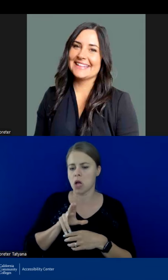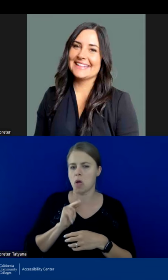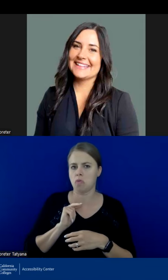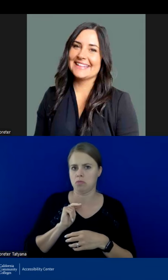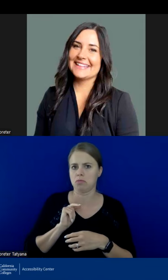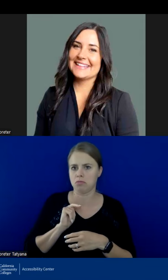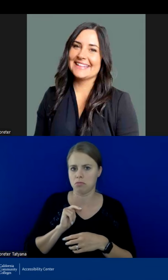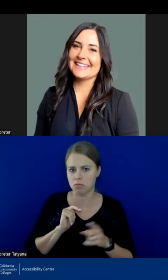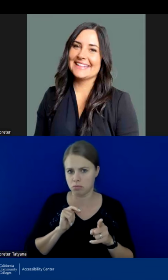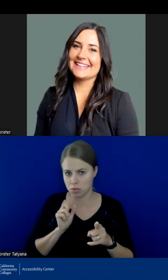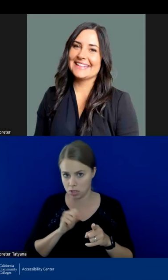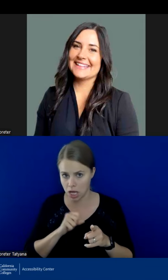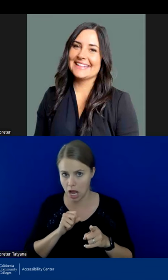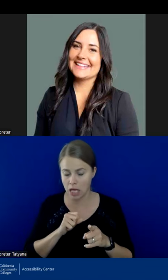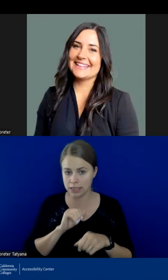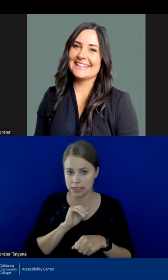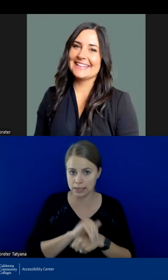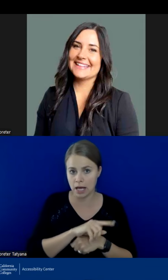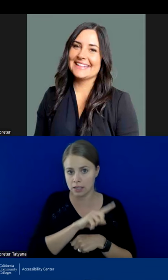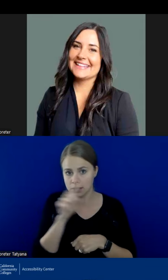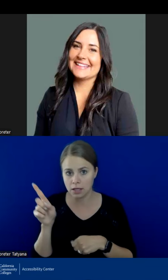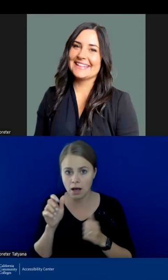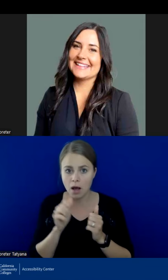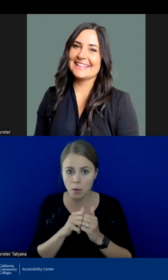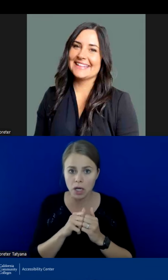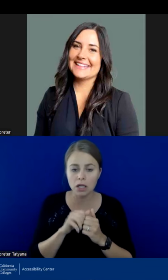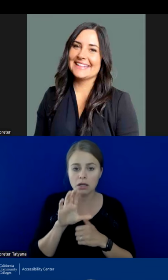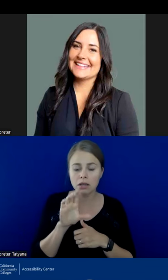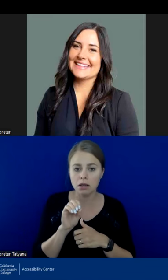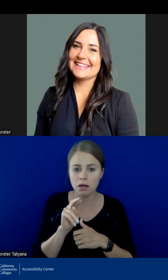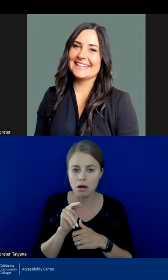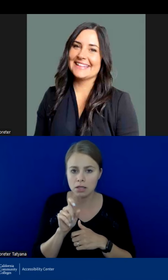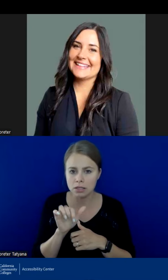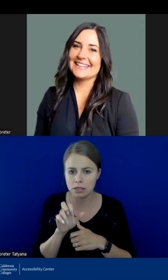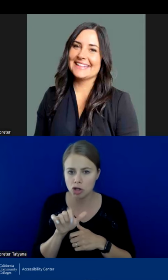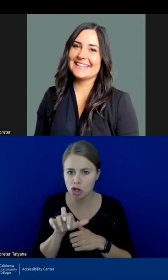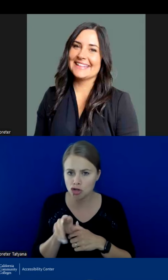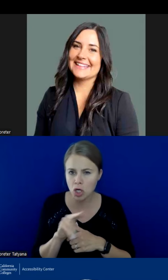Yes night sky with constellations, yeah. And all of those actually might be valid,